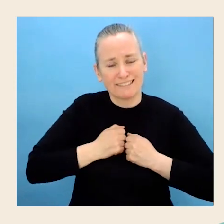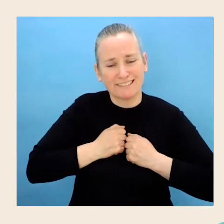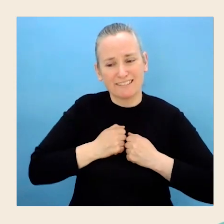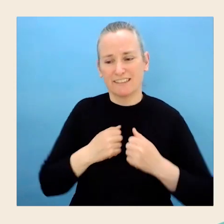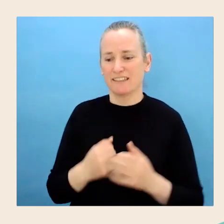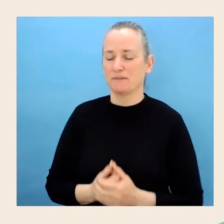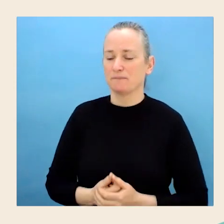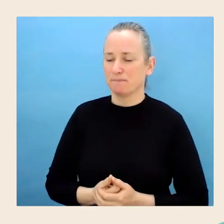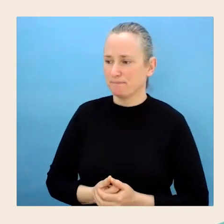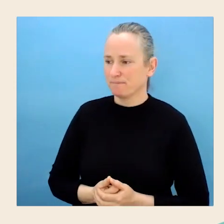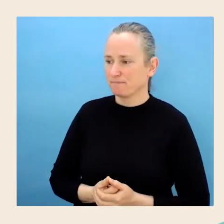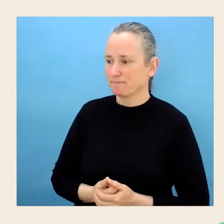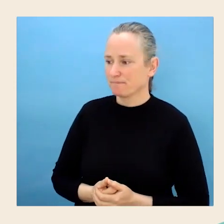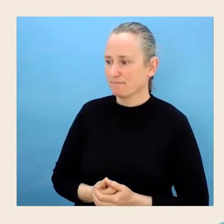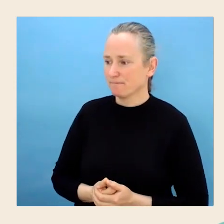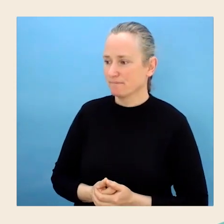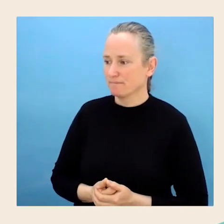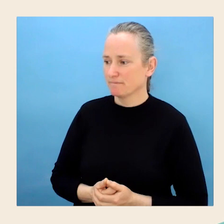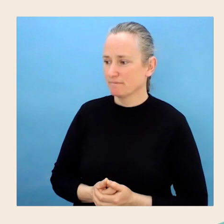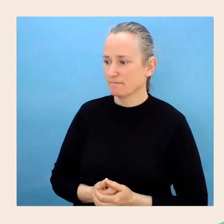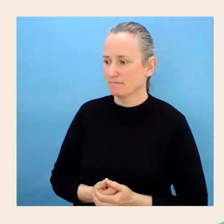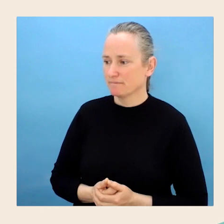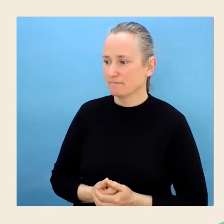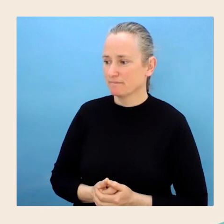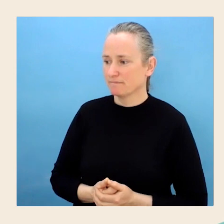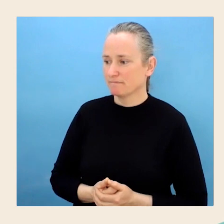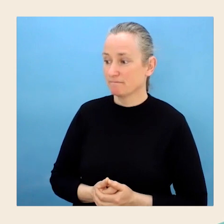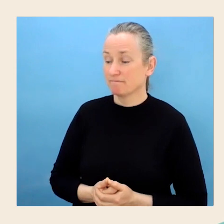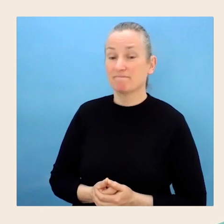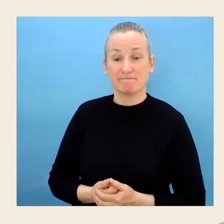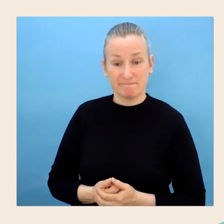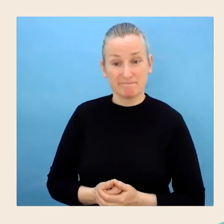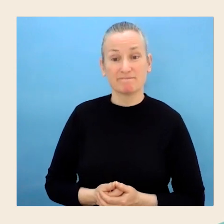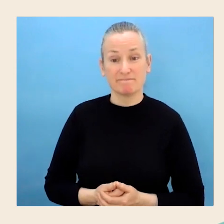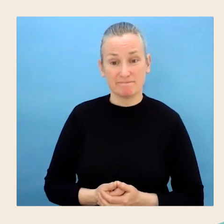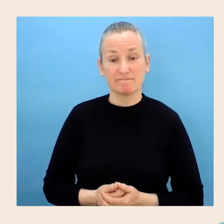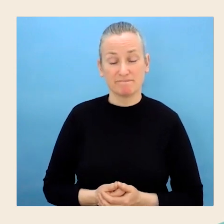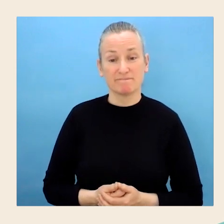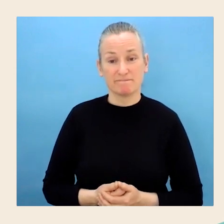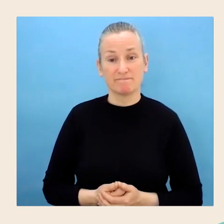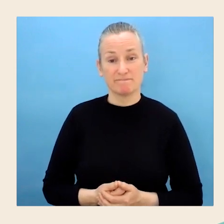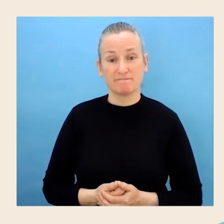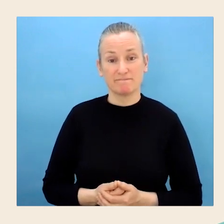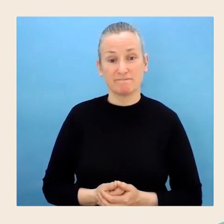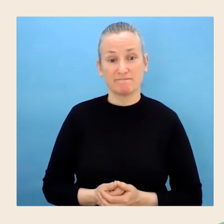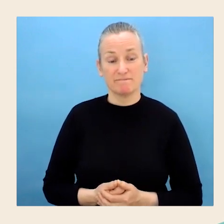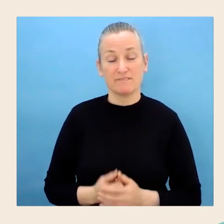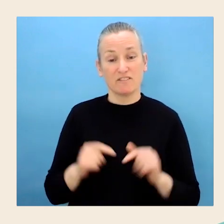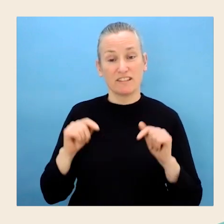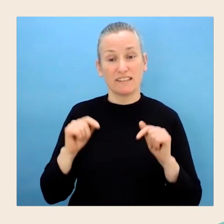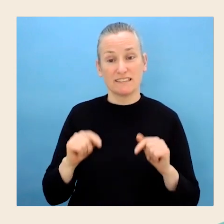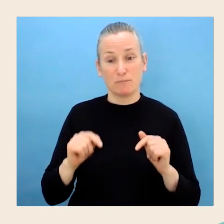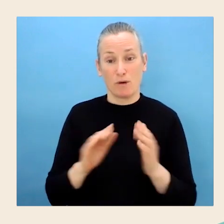for this book, this anthology, working with the publisher as you know